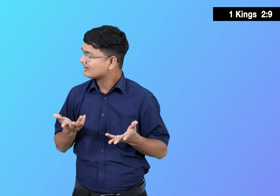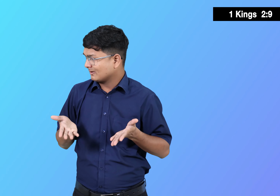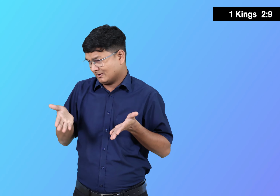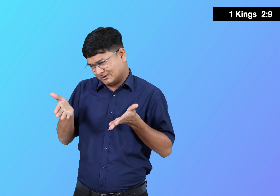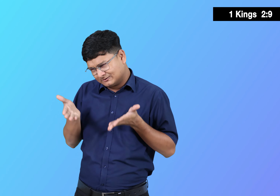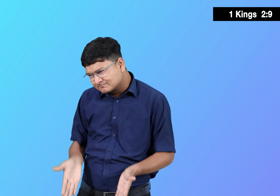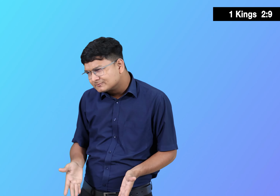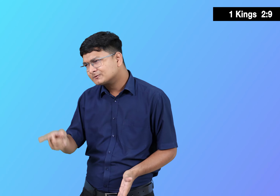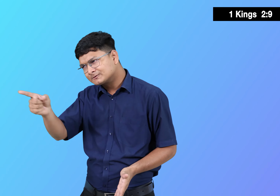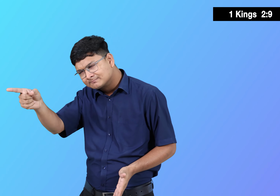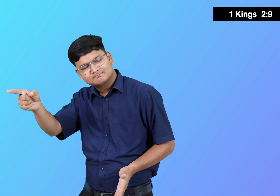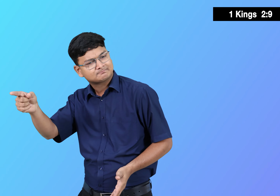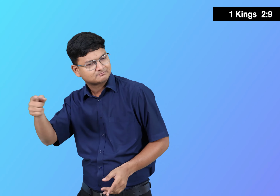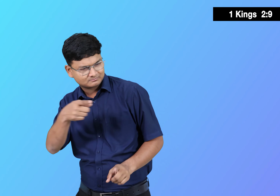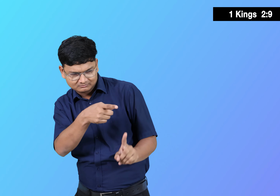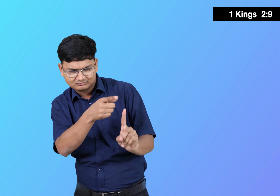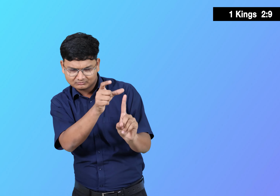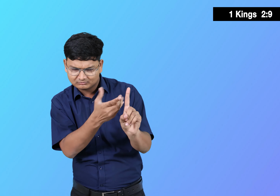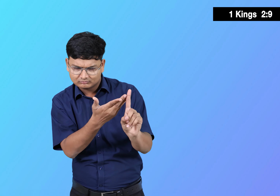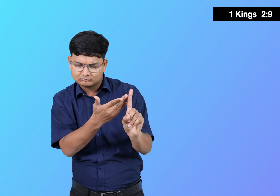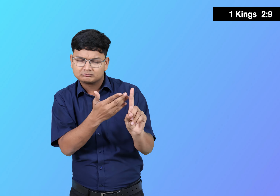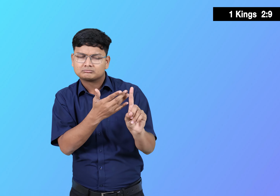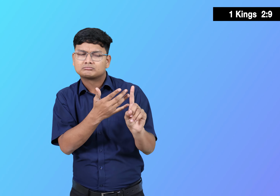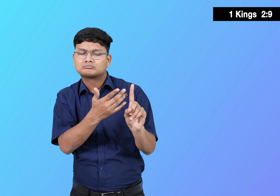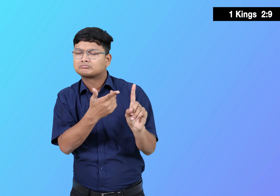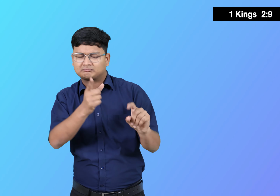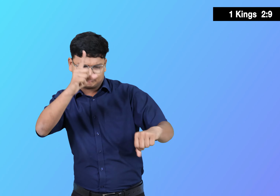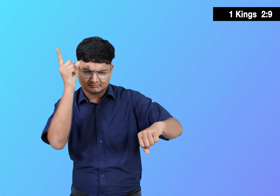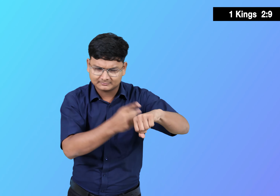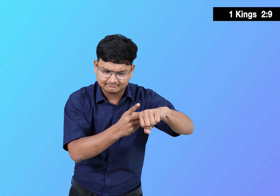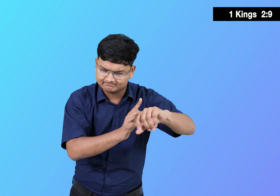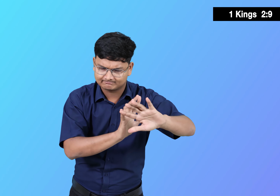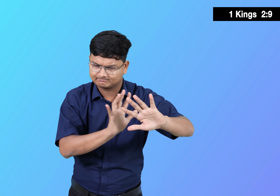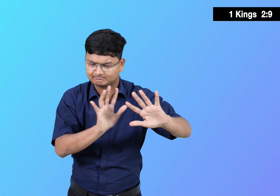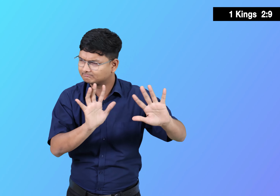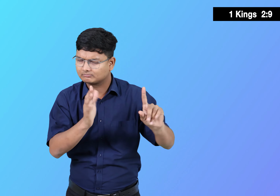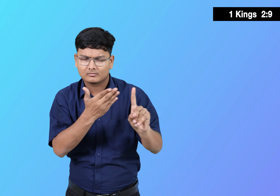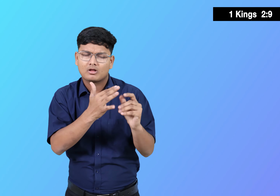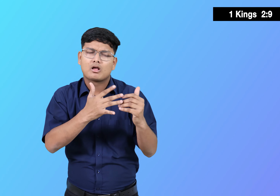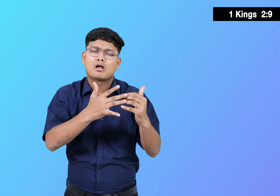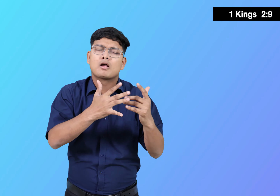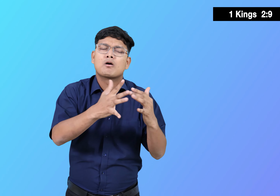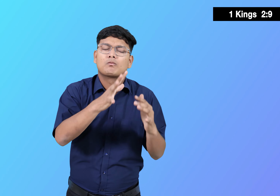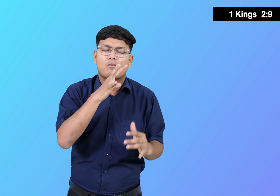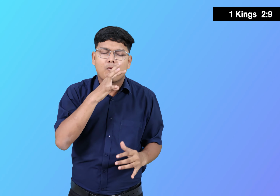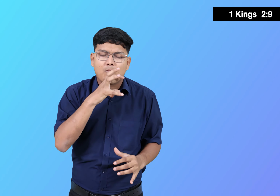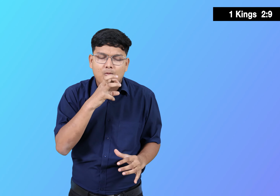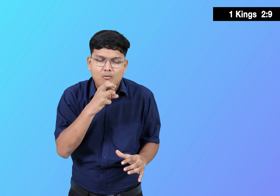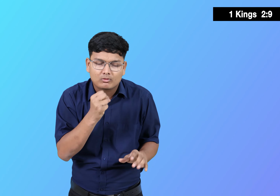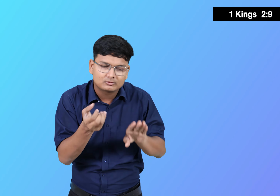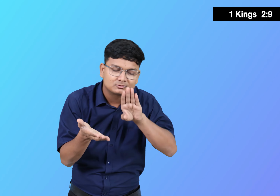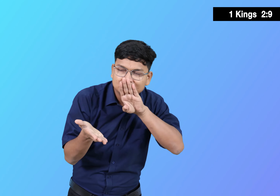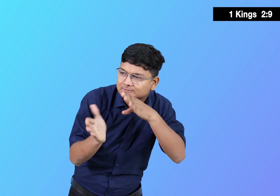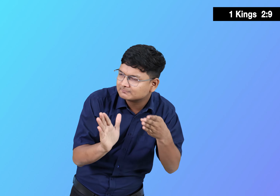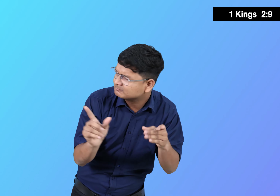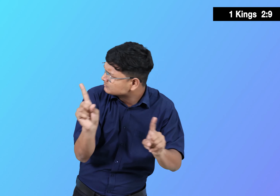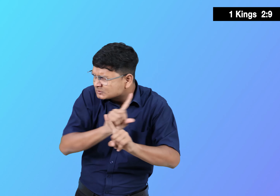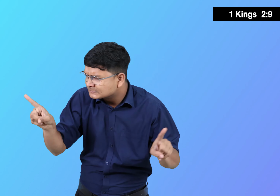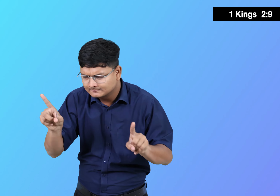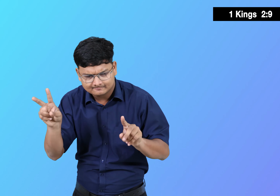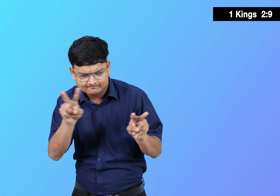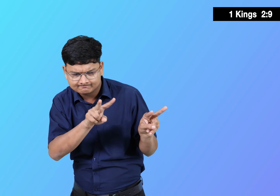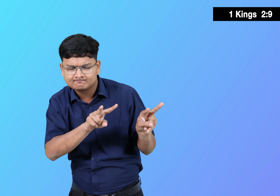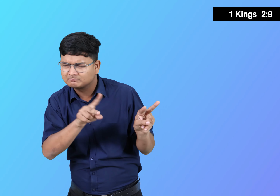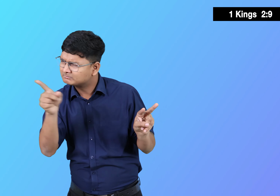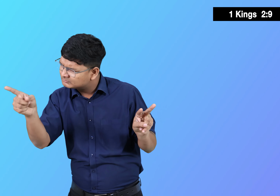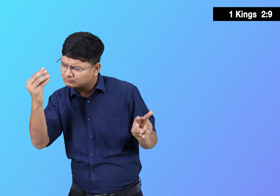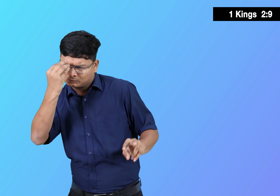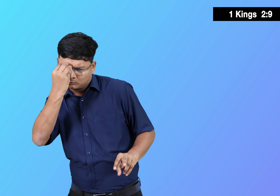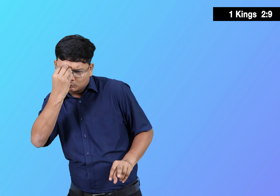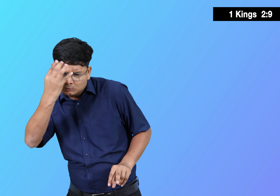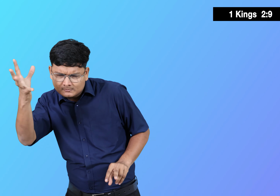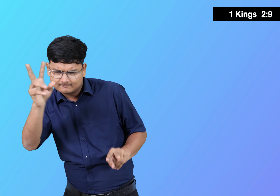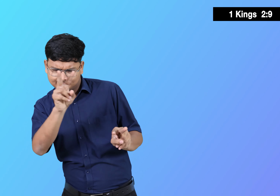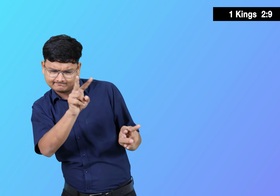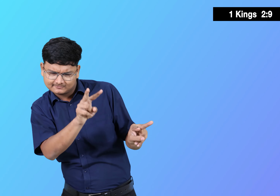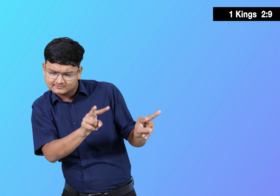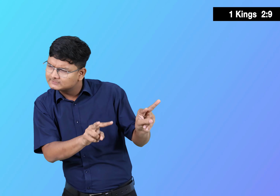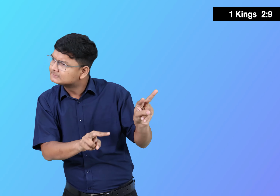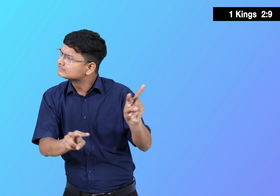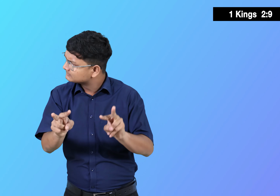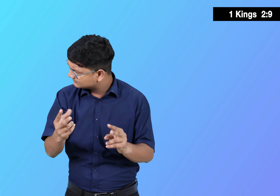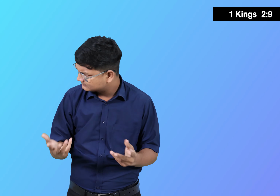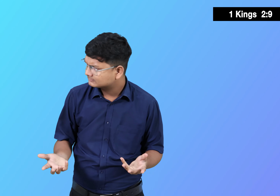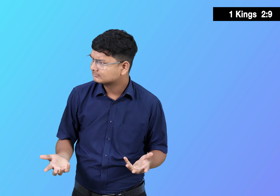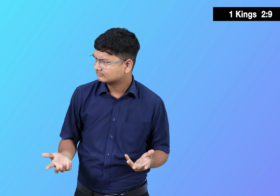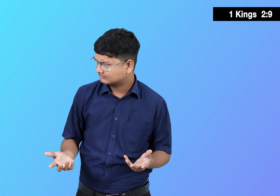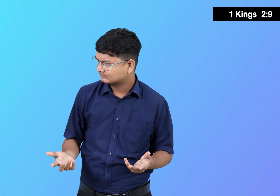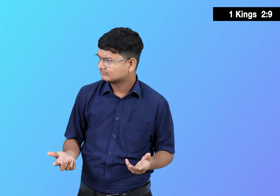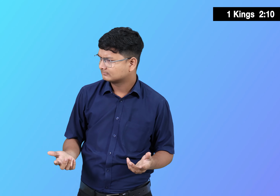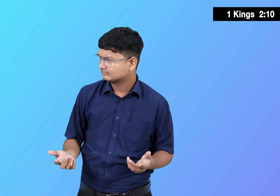Now, don’t leave him unpunished. You are a wise man. You will know what you must do, but don’t let him die peacefully of old age.”